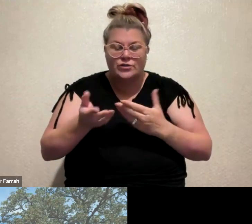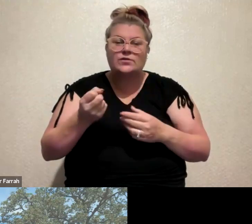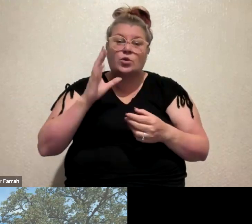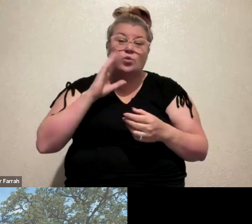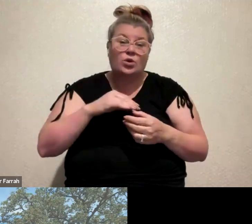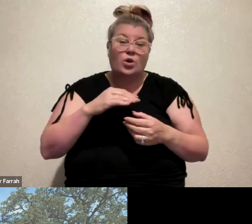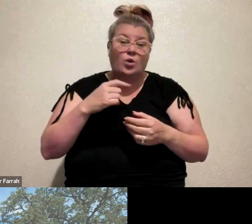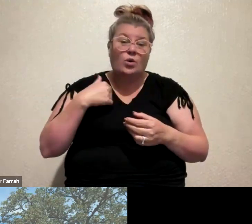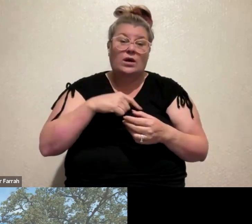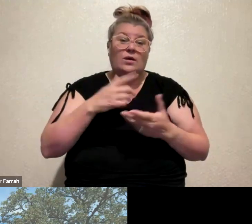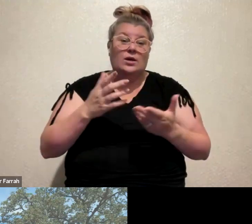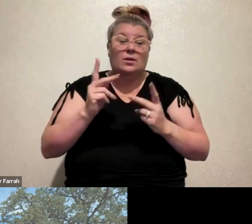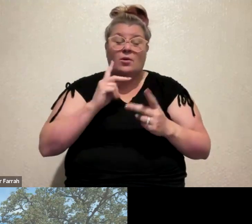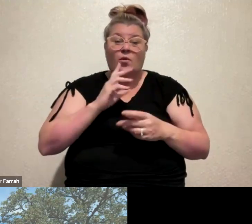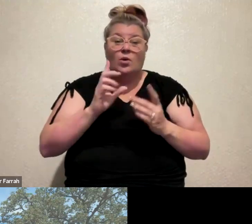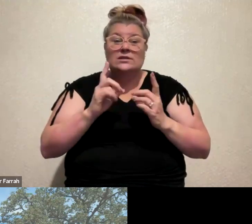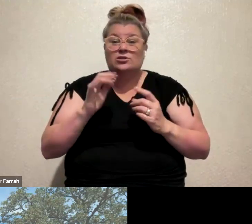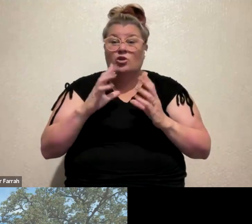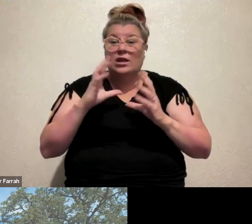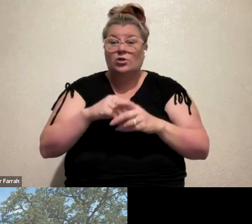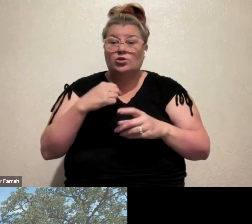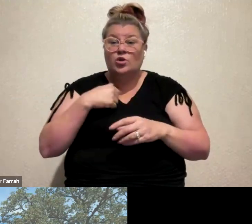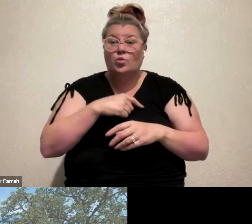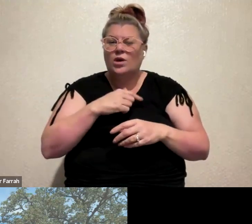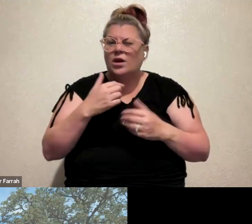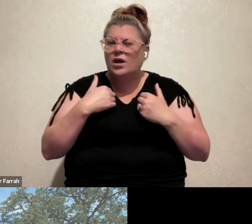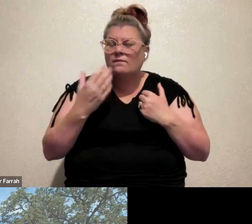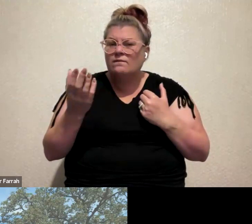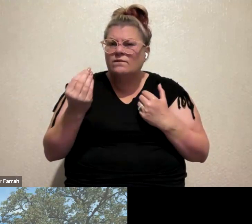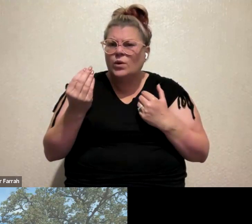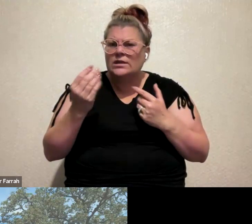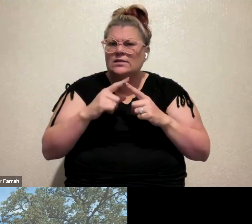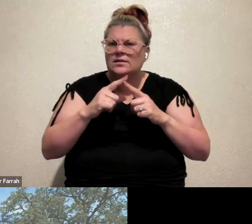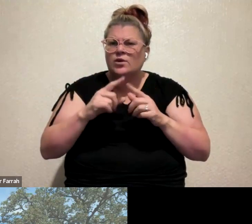for Digital Inclusion. We've got over 14 million security test measurements but so far I haven't